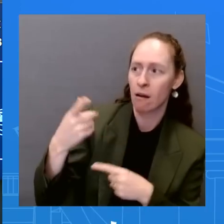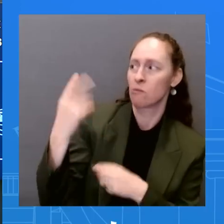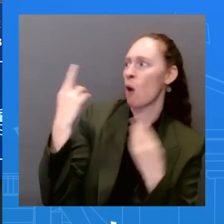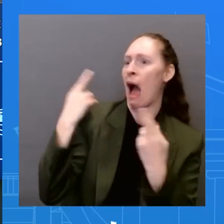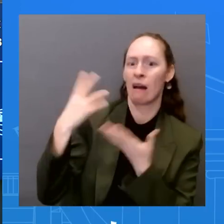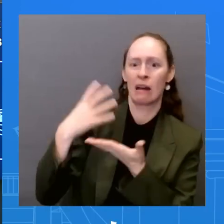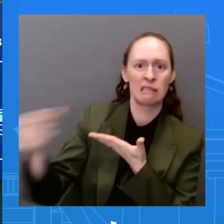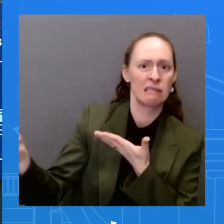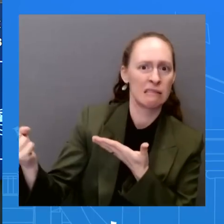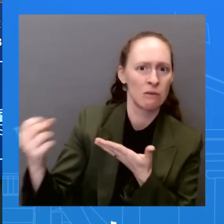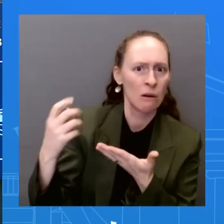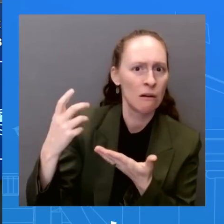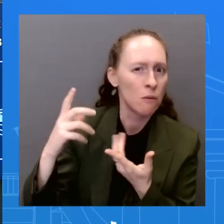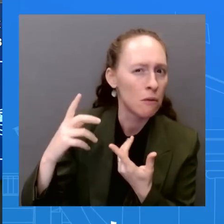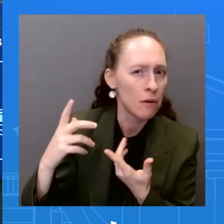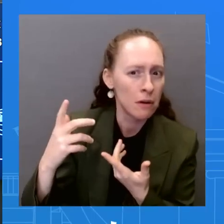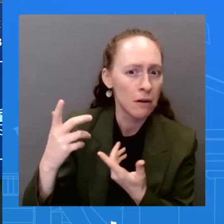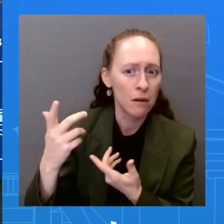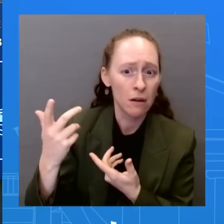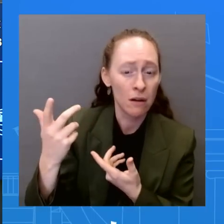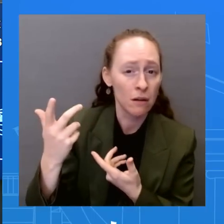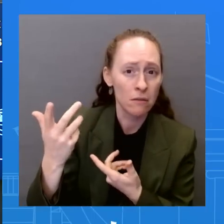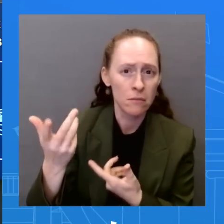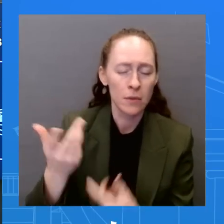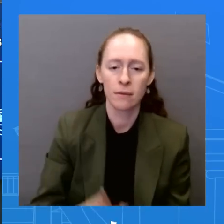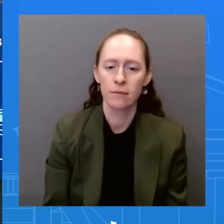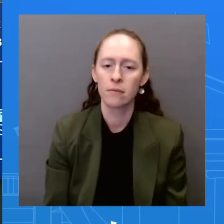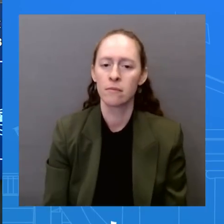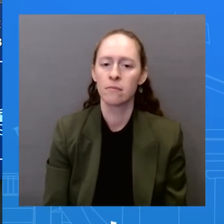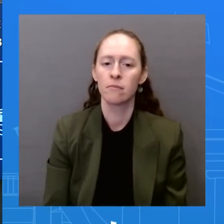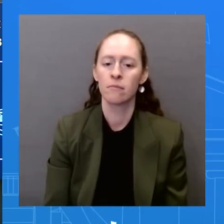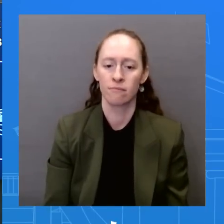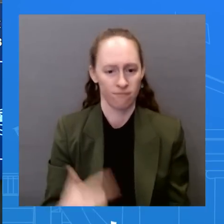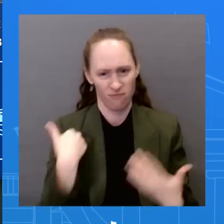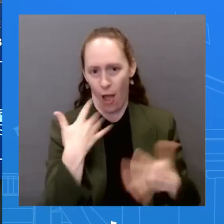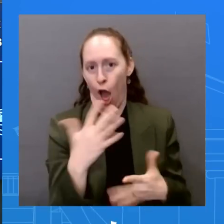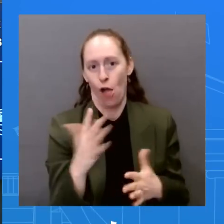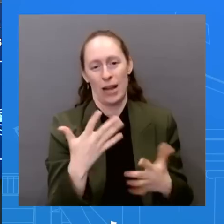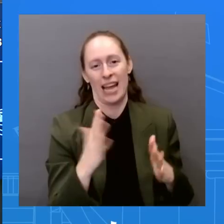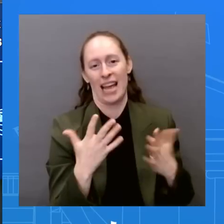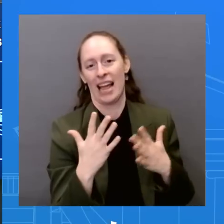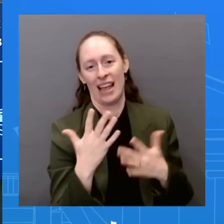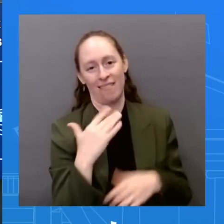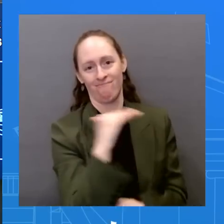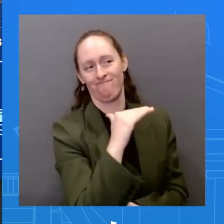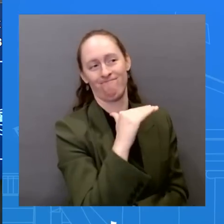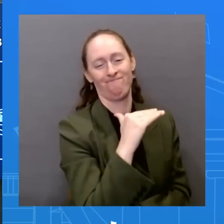as part of the supplemental, as part of the CR. So -- so one would assume that as it goes into